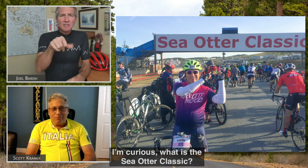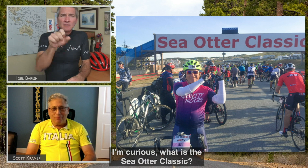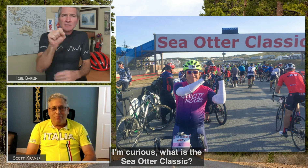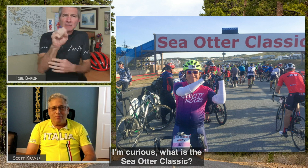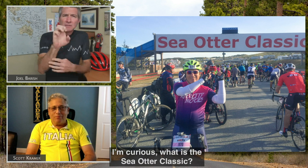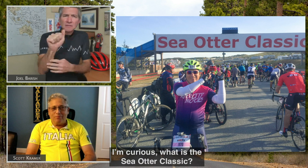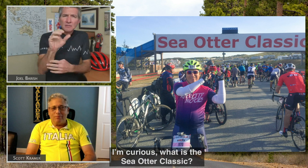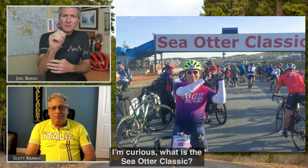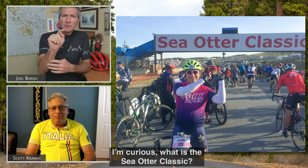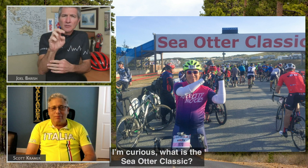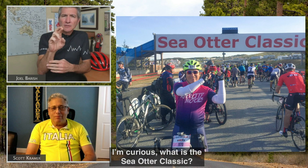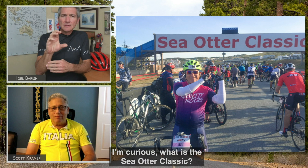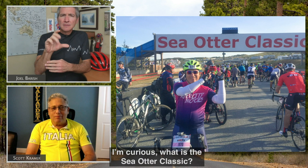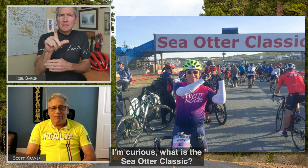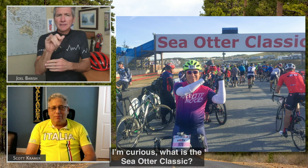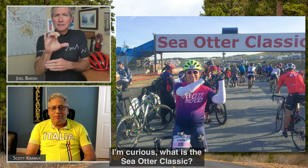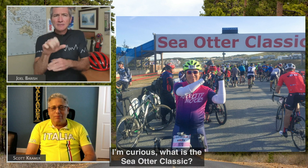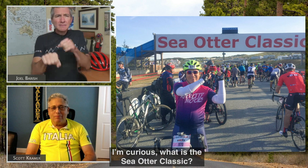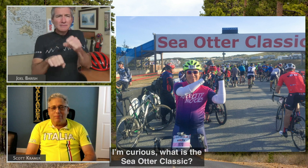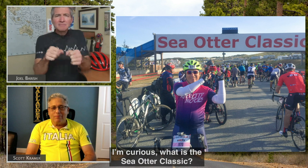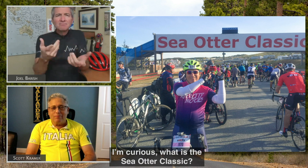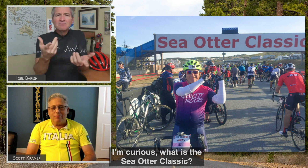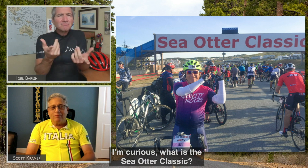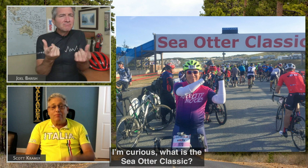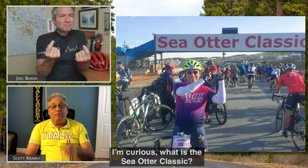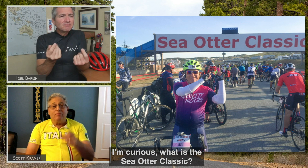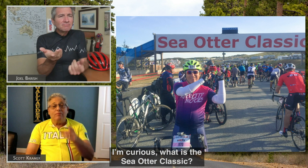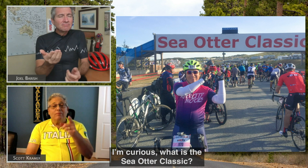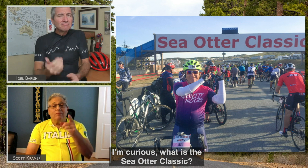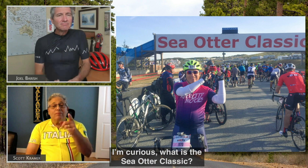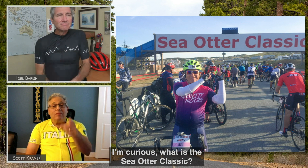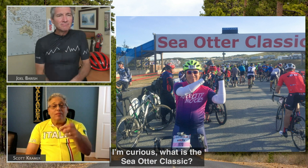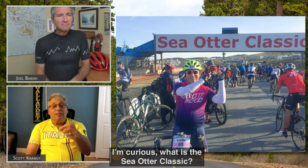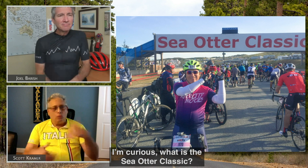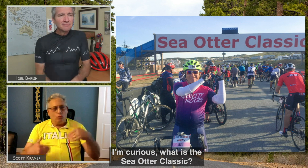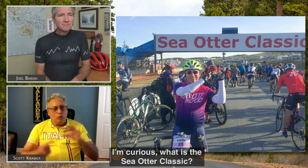I’m curious, what is the Sea Otter Classic?